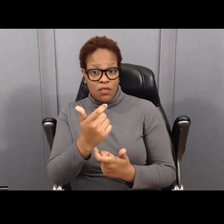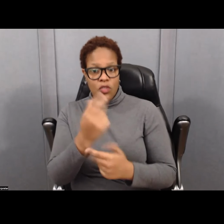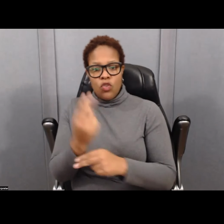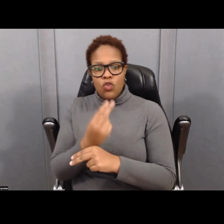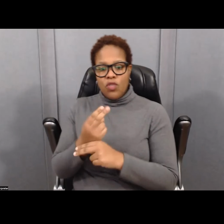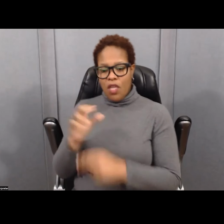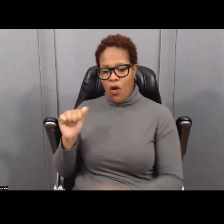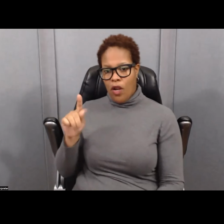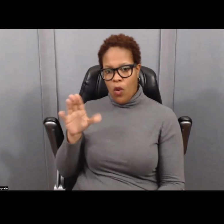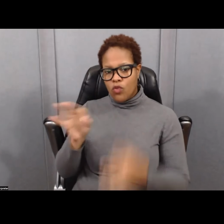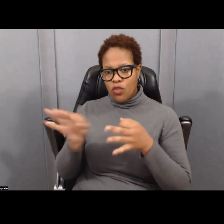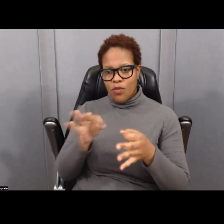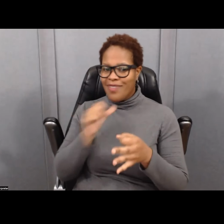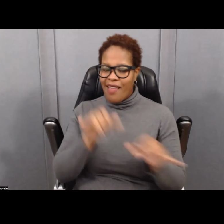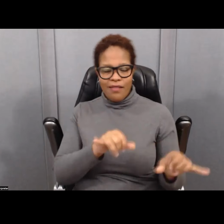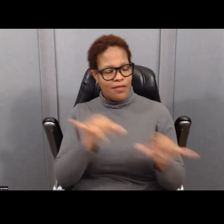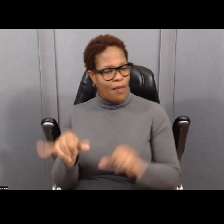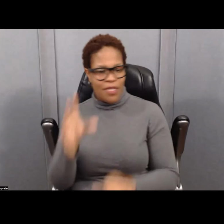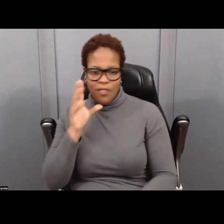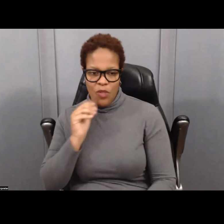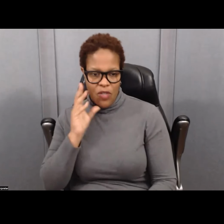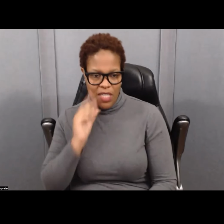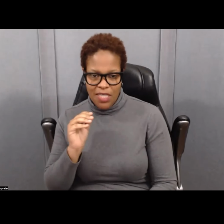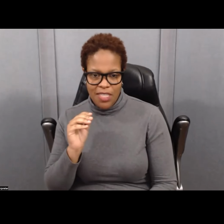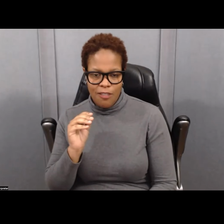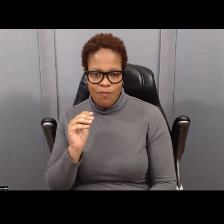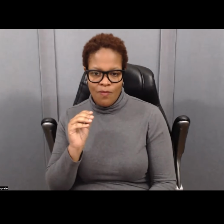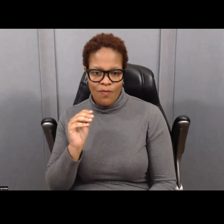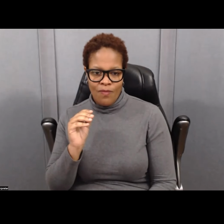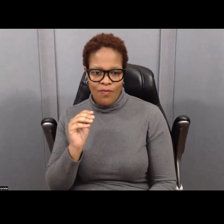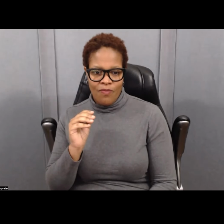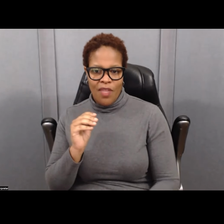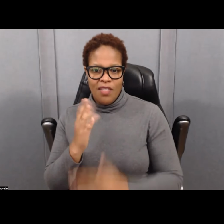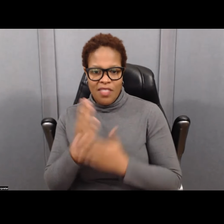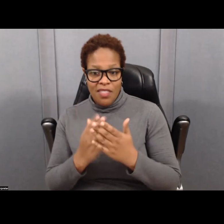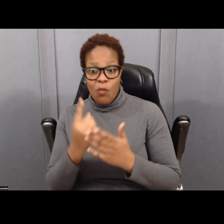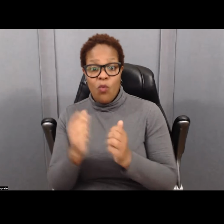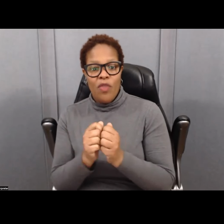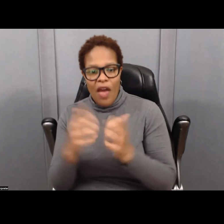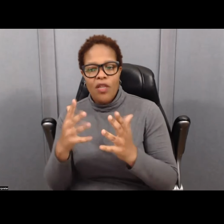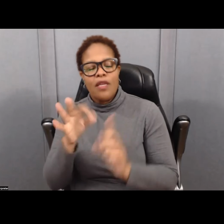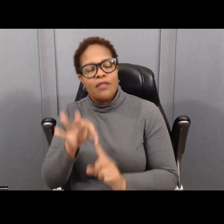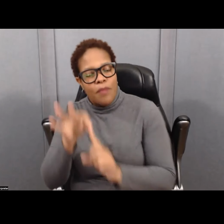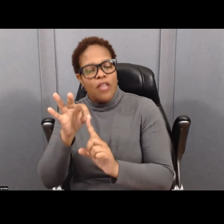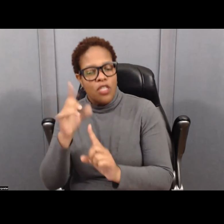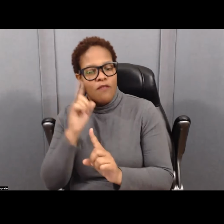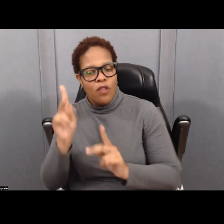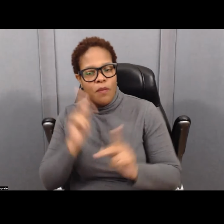it's not the same experience that someone without it, especially, especially for those who are of that culture,